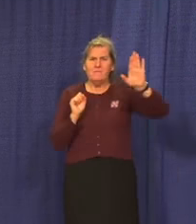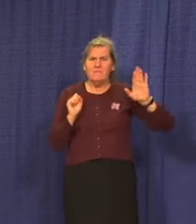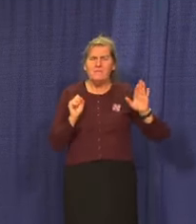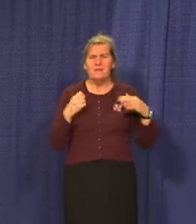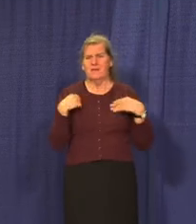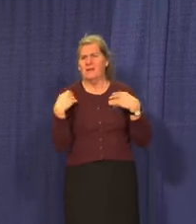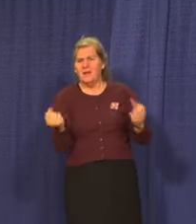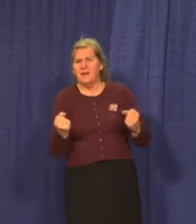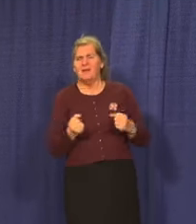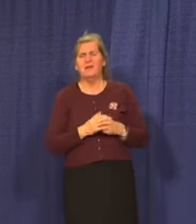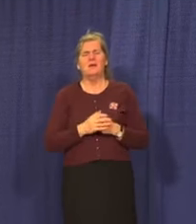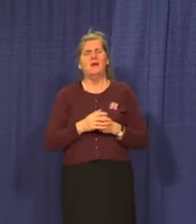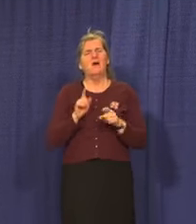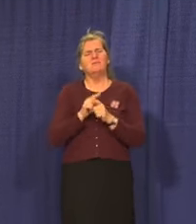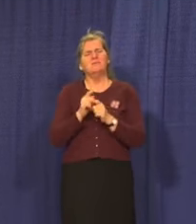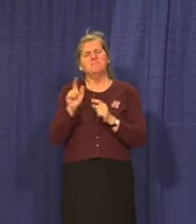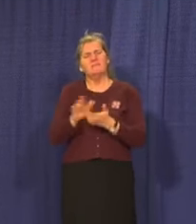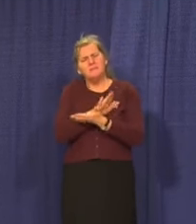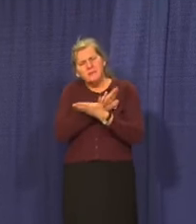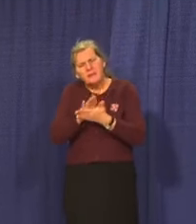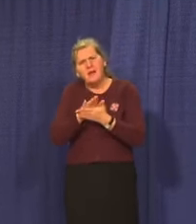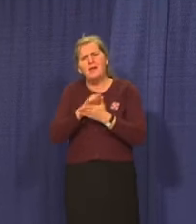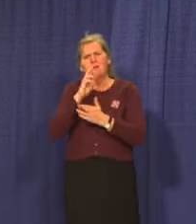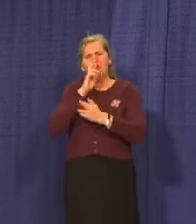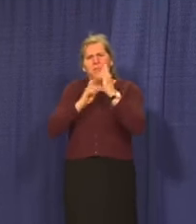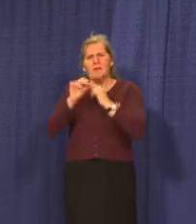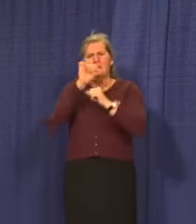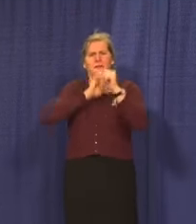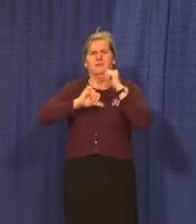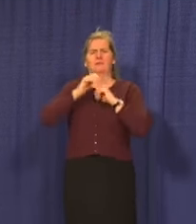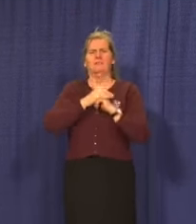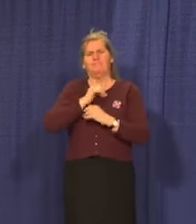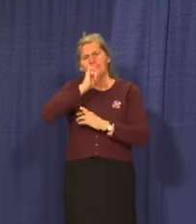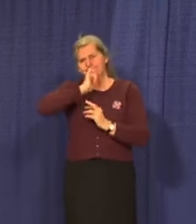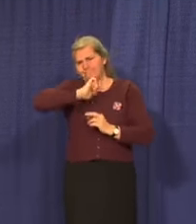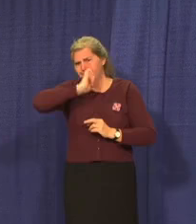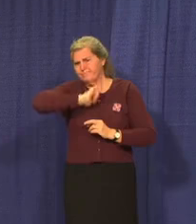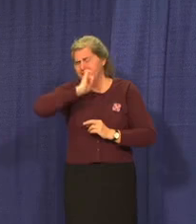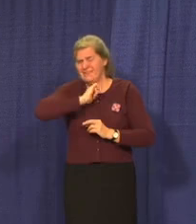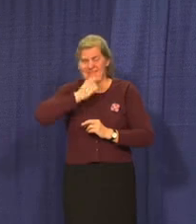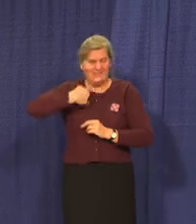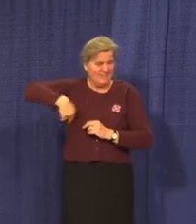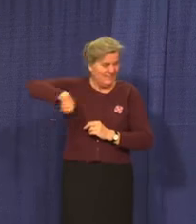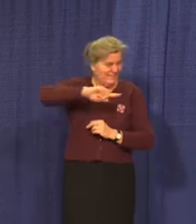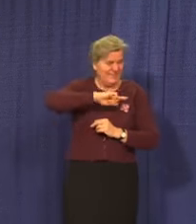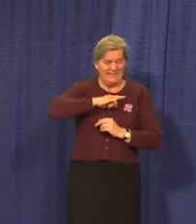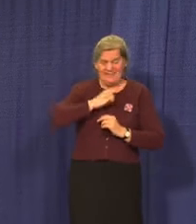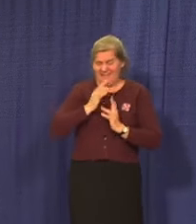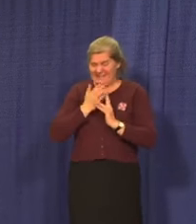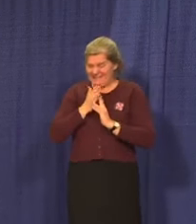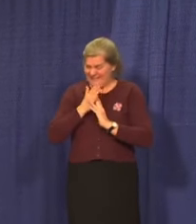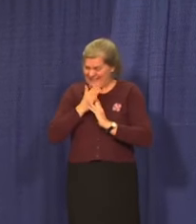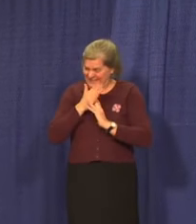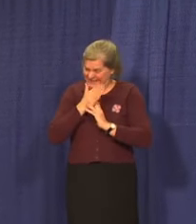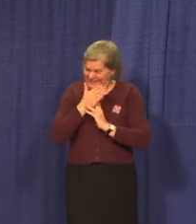WE NEED TO TREAT ONE ANOTHER WITH KINDNESS AND RESPECT AND PATIENCE AS WE WORK THROUGH WHAT CAN -- CONTINUES TO BE